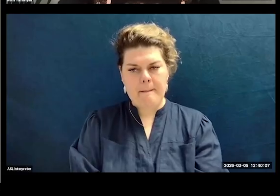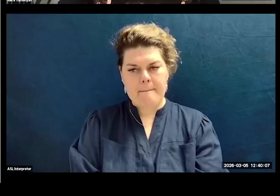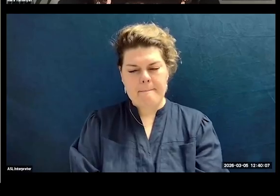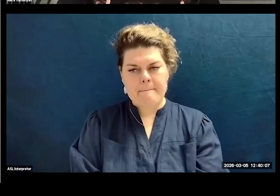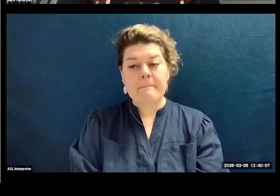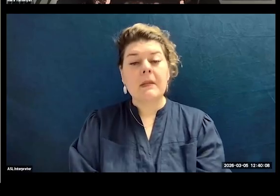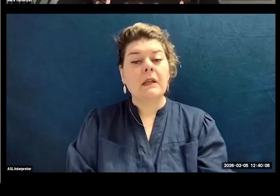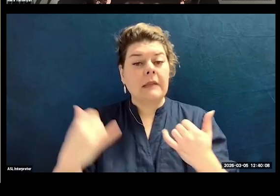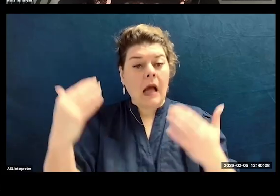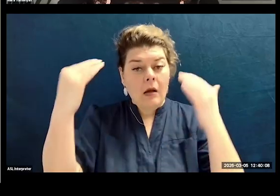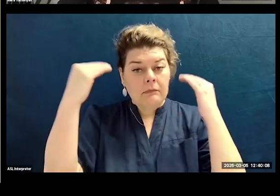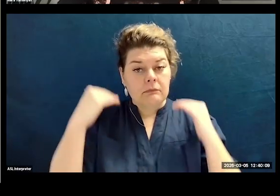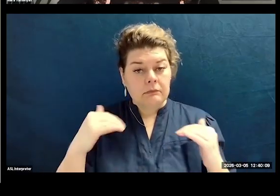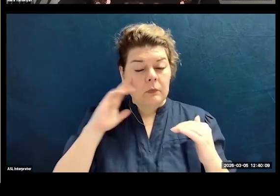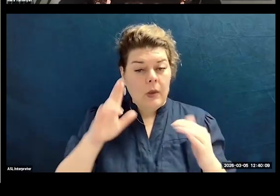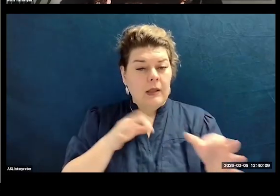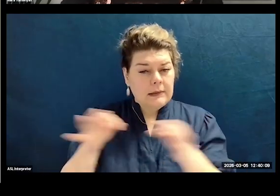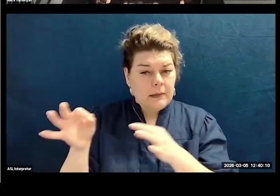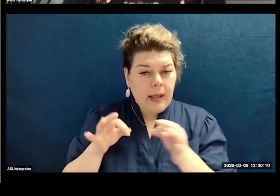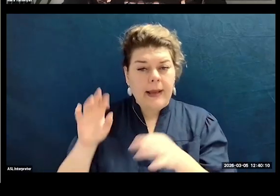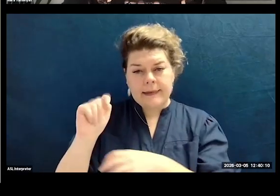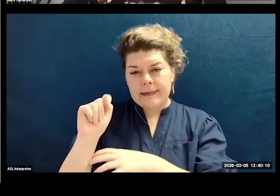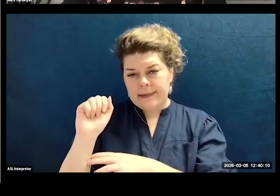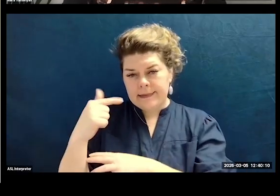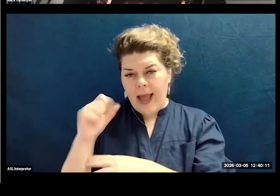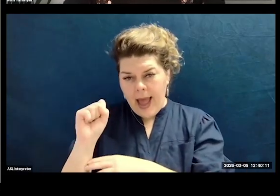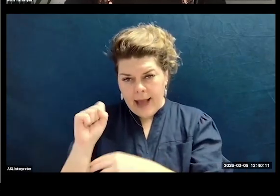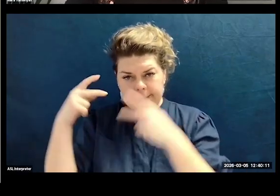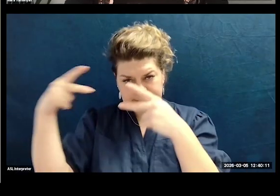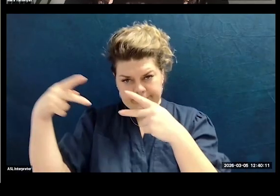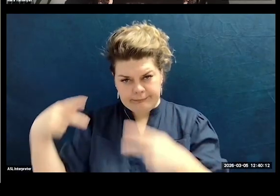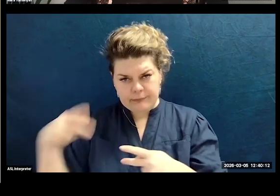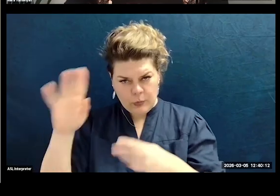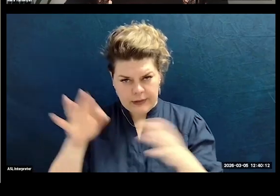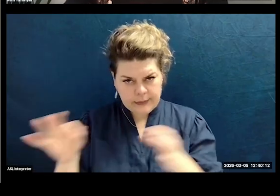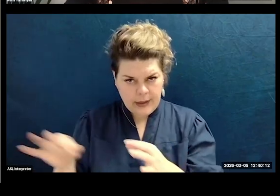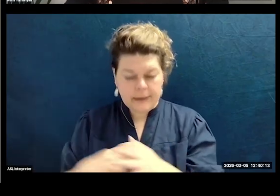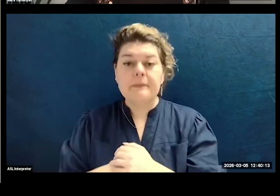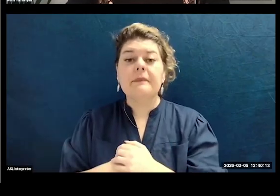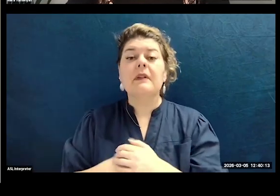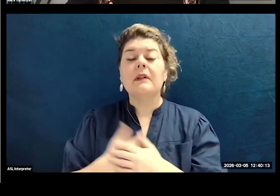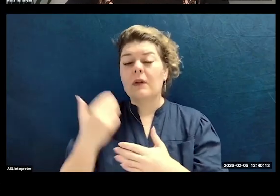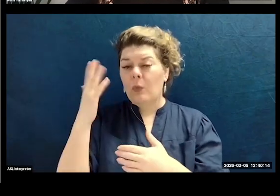Next we're gonna talk a little bit about tags and using tags because we'll spend some time today